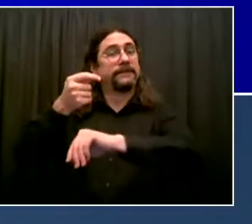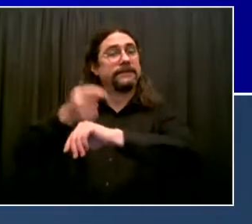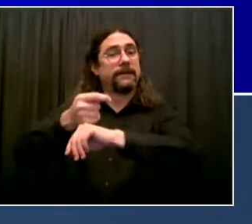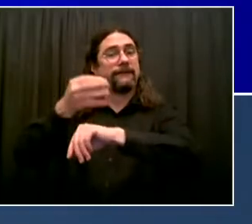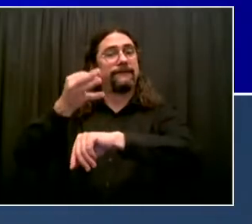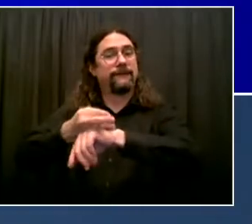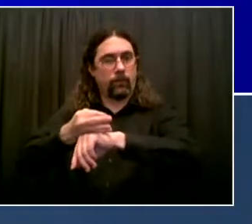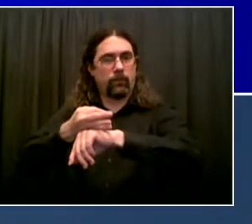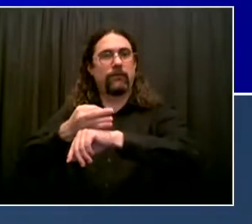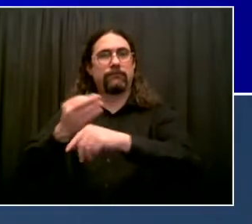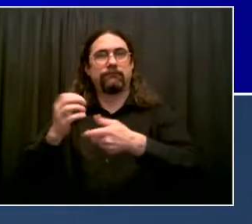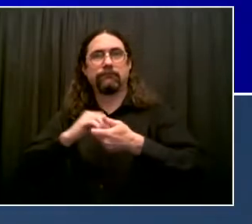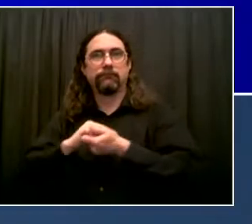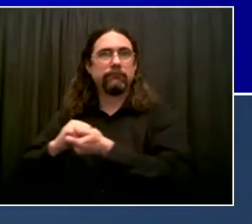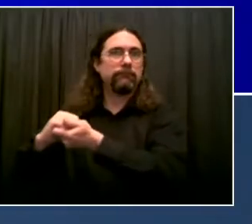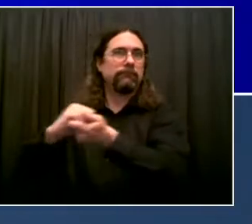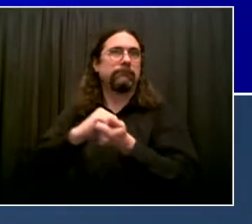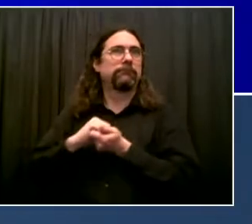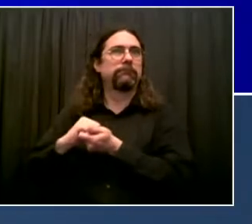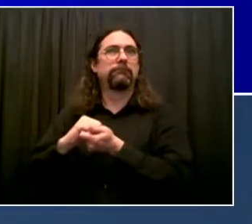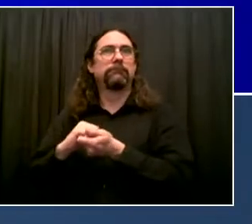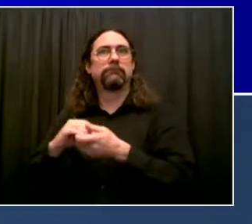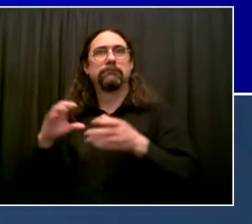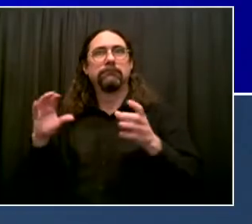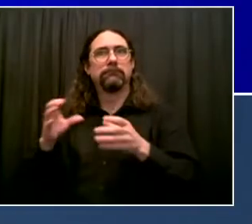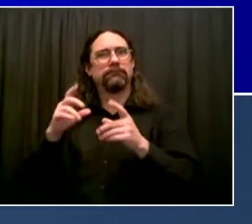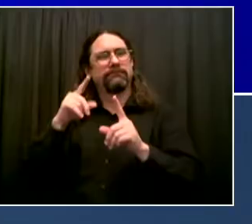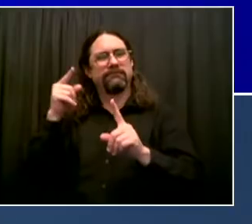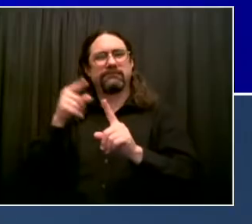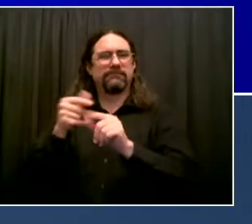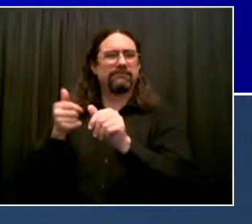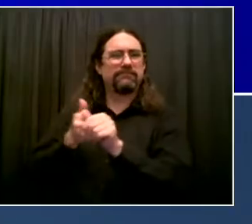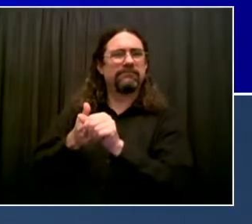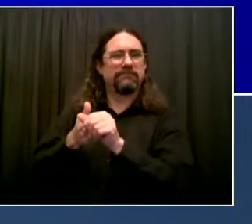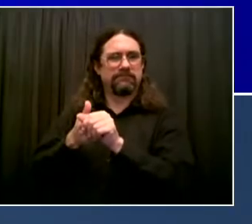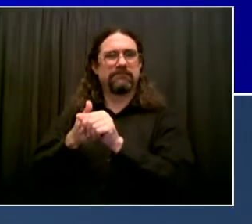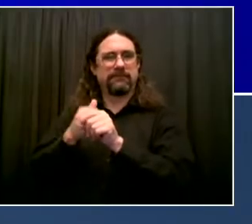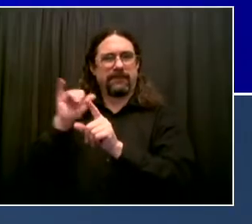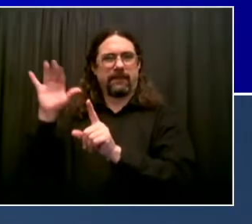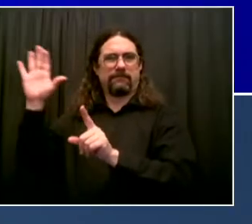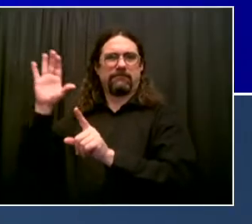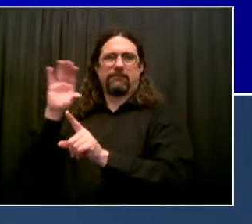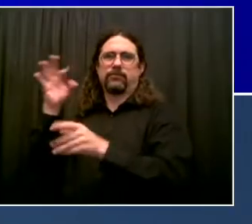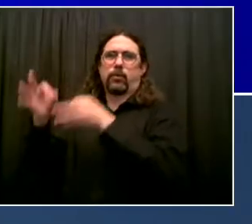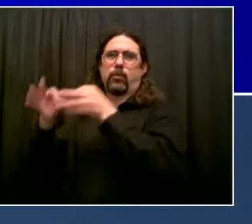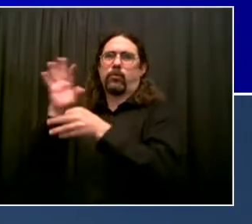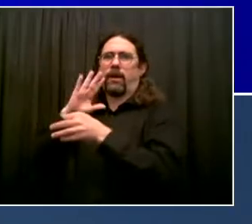WORKING GTOEERTH GAAIN FOCUSING ON THE SMALL NUMBER OF PEOPLE DRIVING VIOLENCE AND FOCUSING